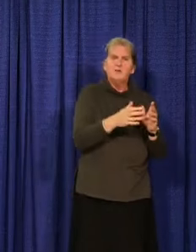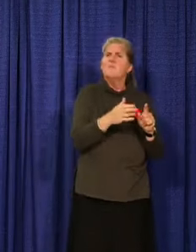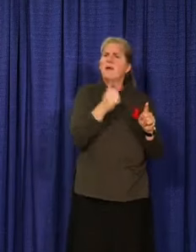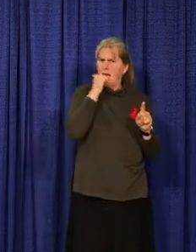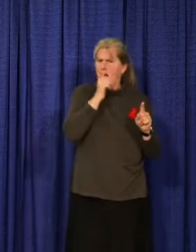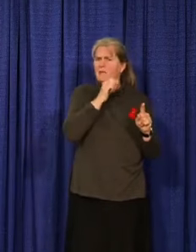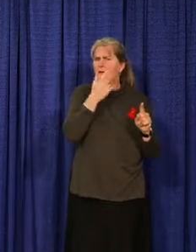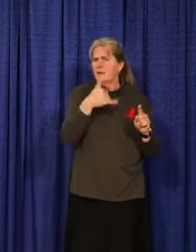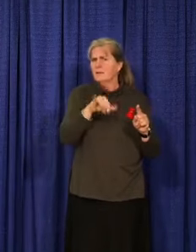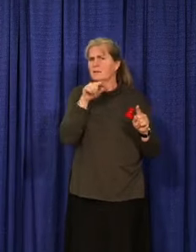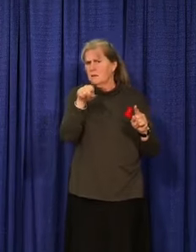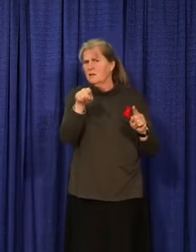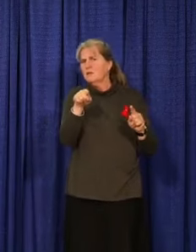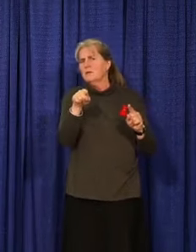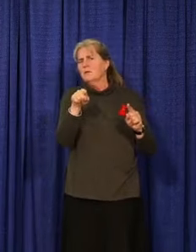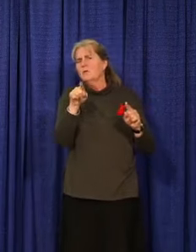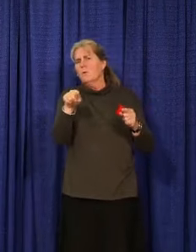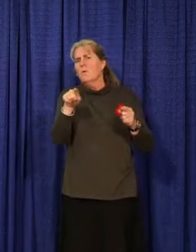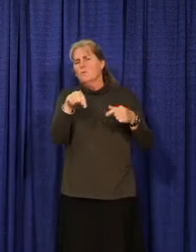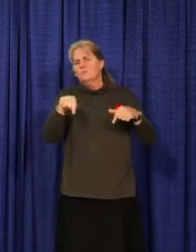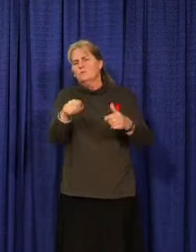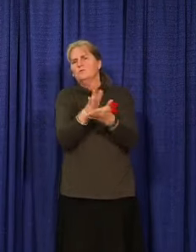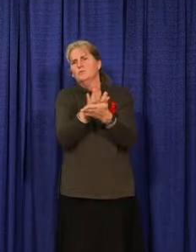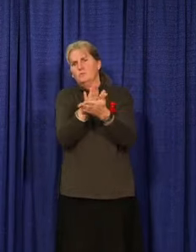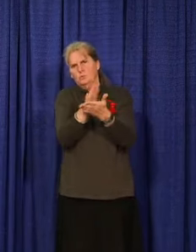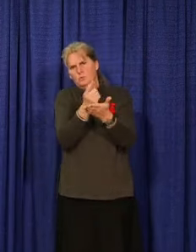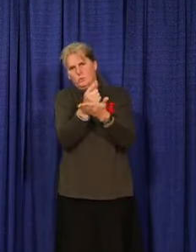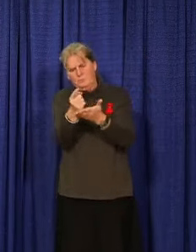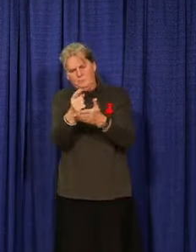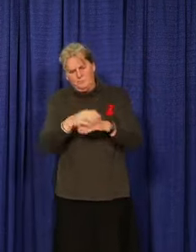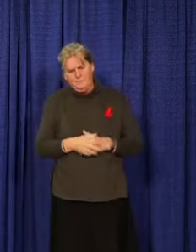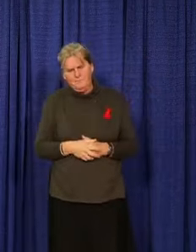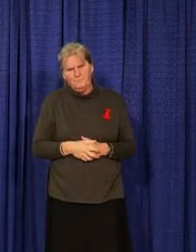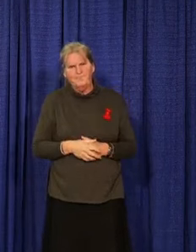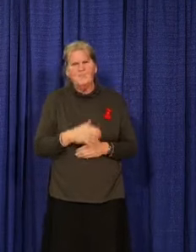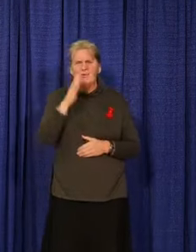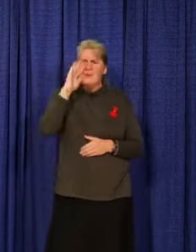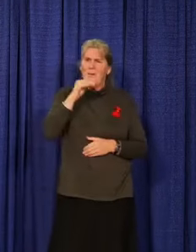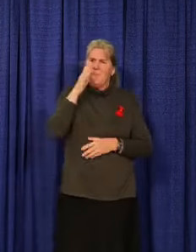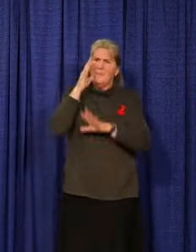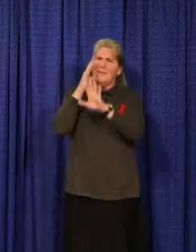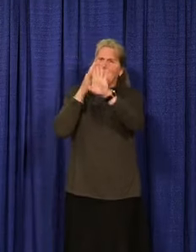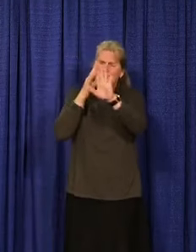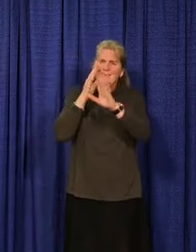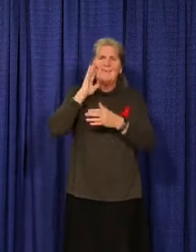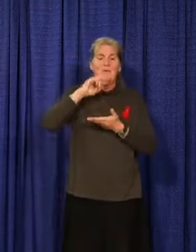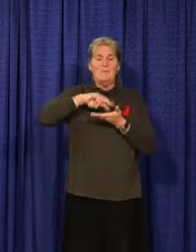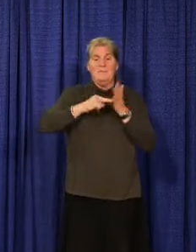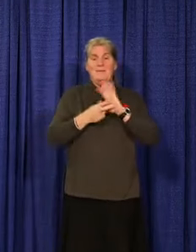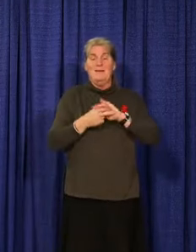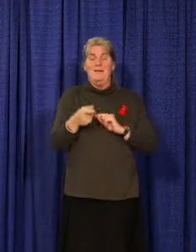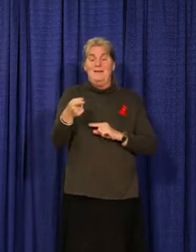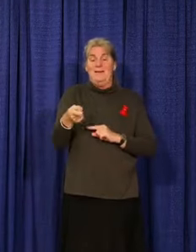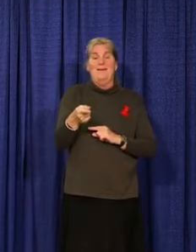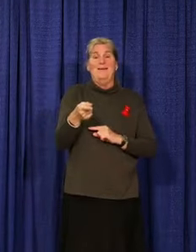each day during the school week. I want to reassure parents that this does not mean that these